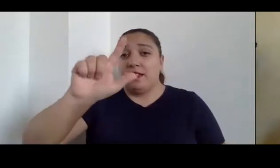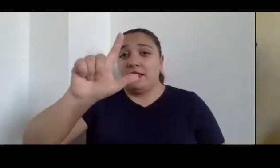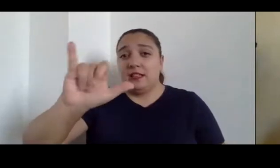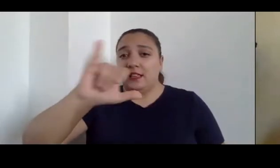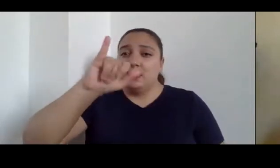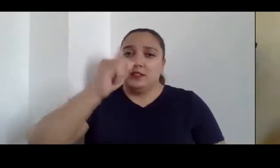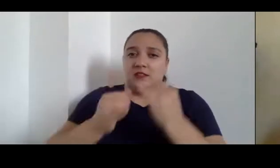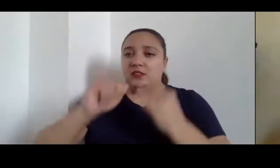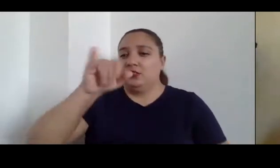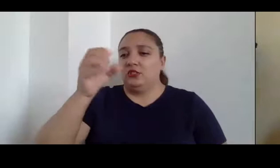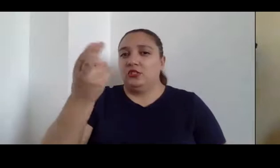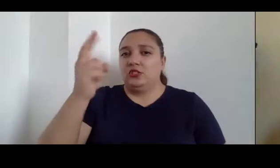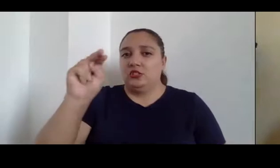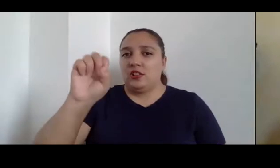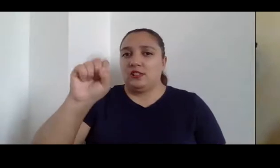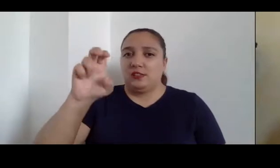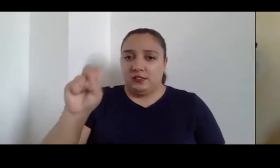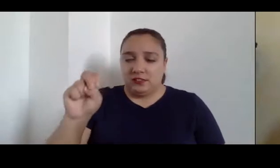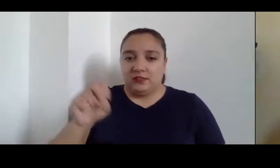This includes taking actionable steps